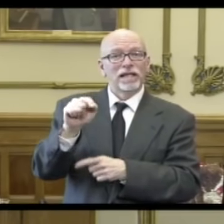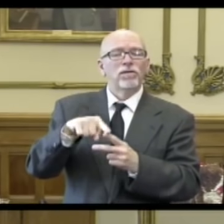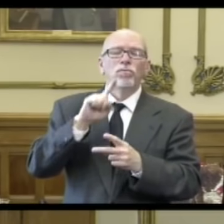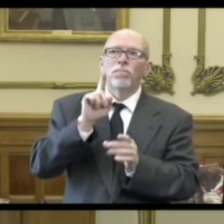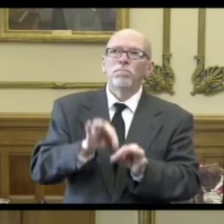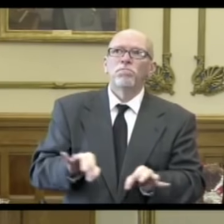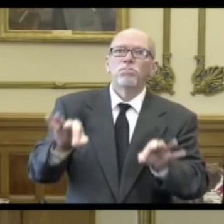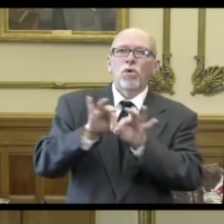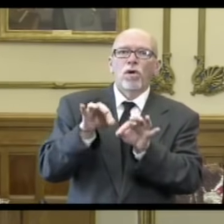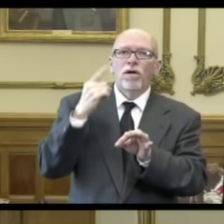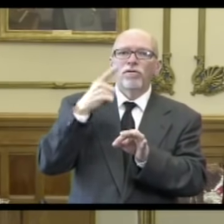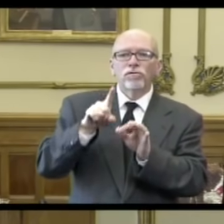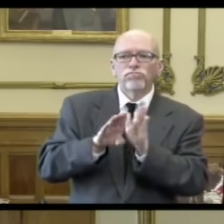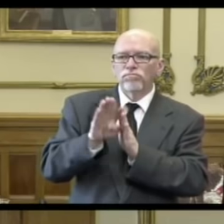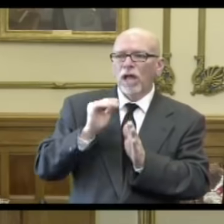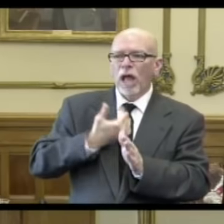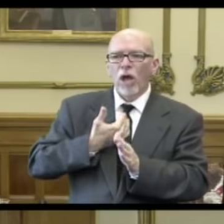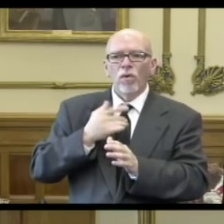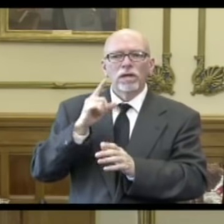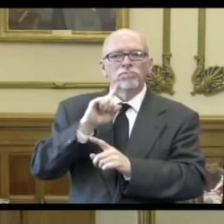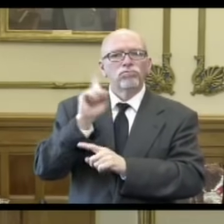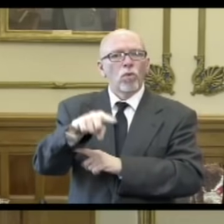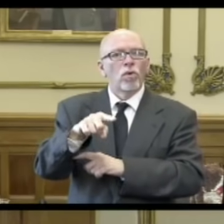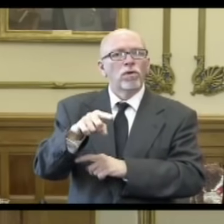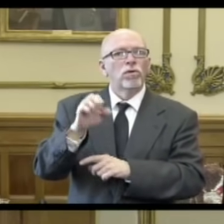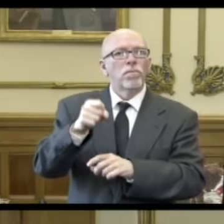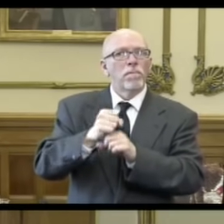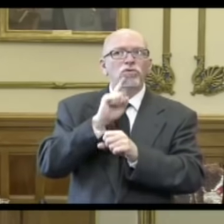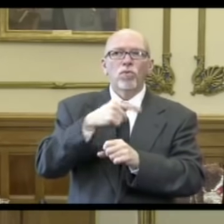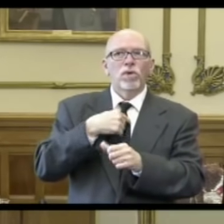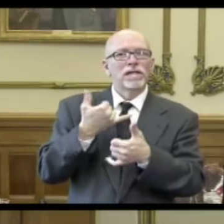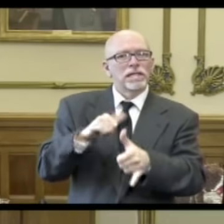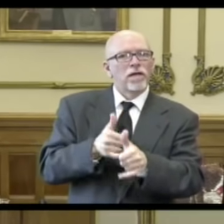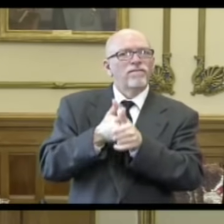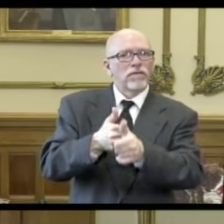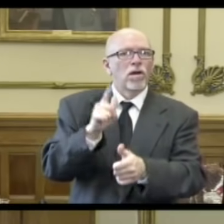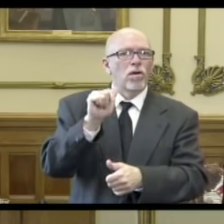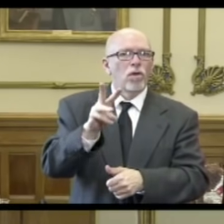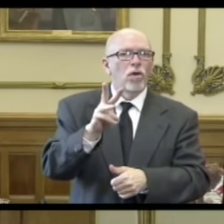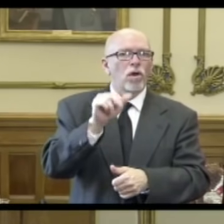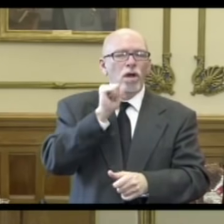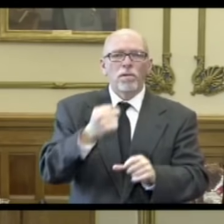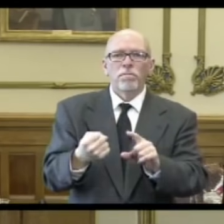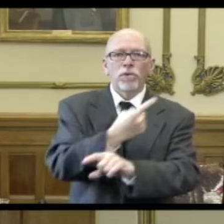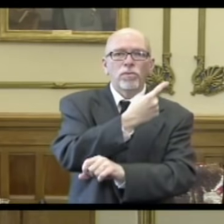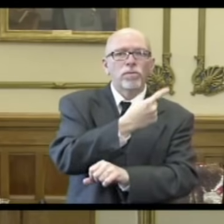OTHERS TALK ALMOST EVERY DAY ABOUT THE FACTS AND THE DATA AND FACTS AND DATA ARE SO IMPORTANT TO CRAFTING THE